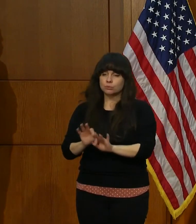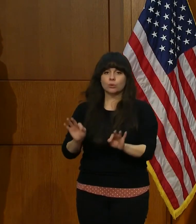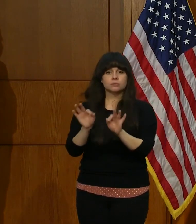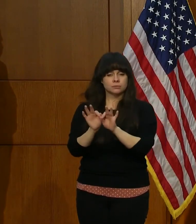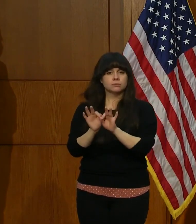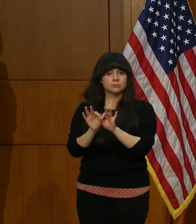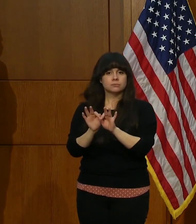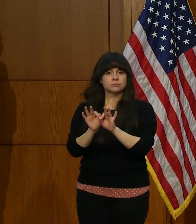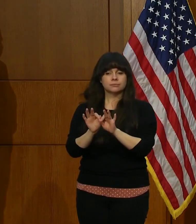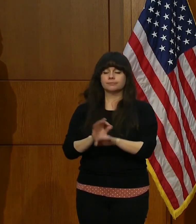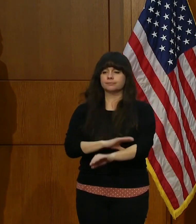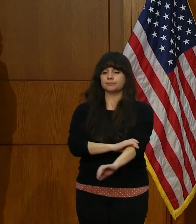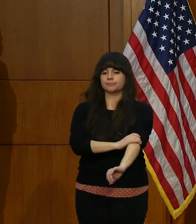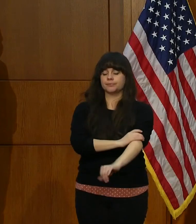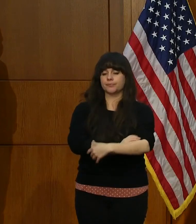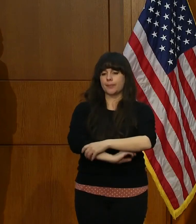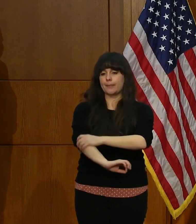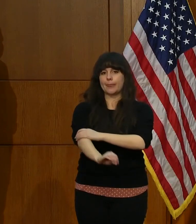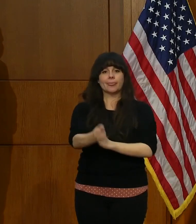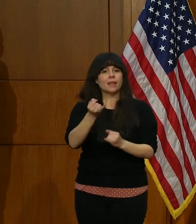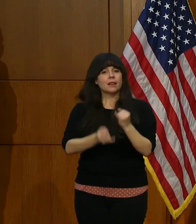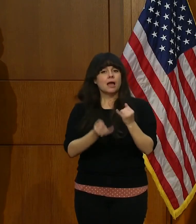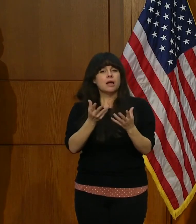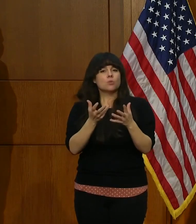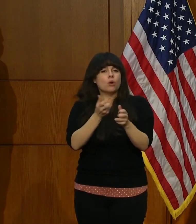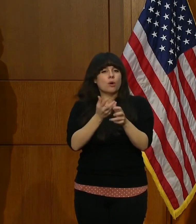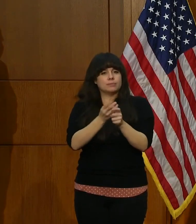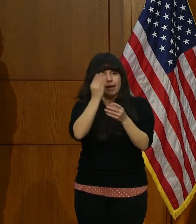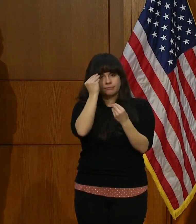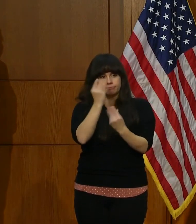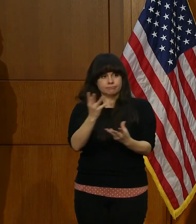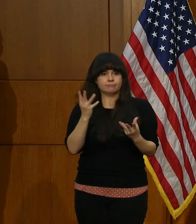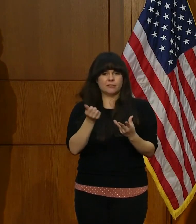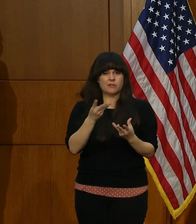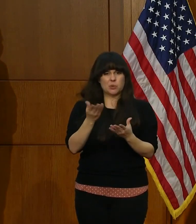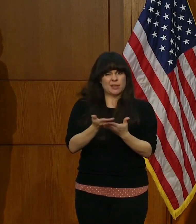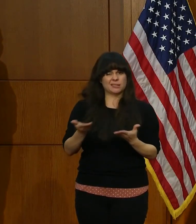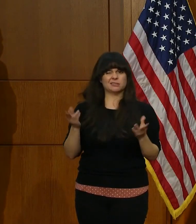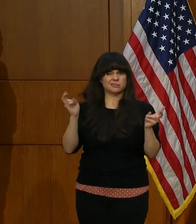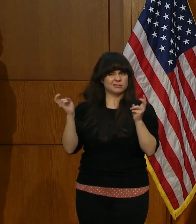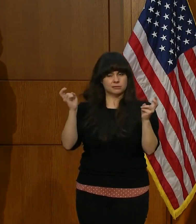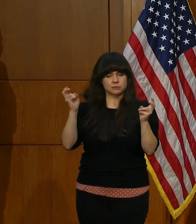OUT WHERE TO GO AND HOW TO SIGN